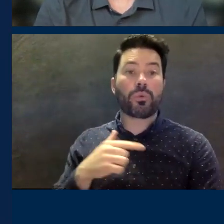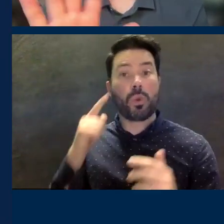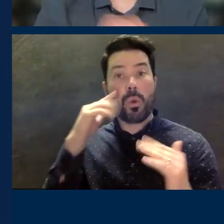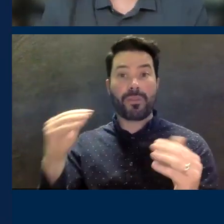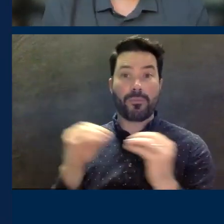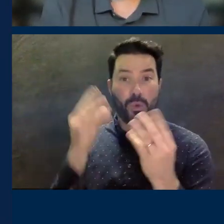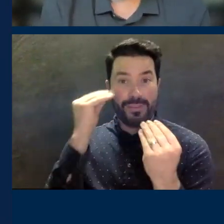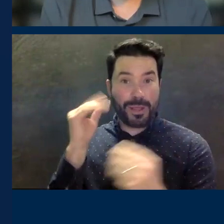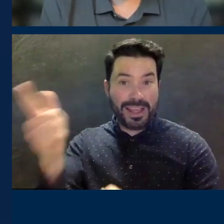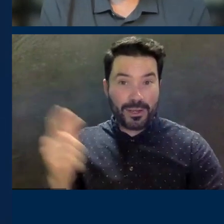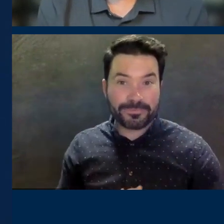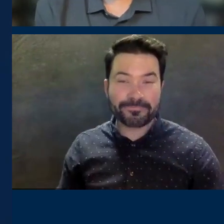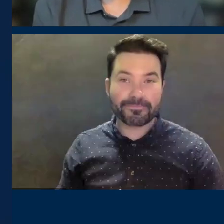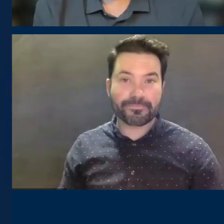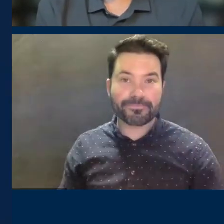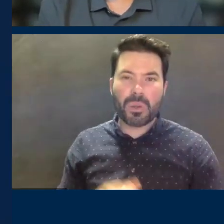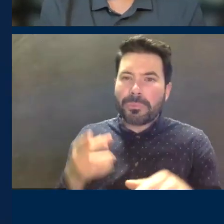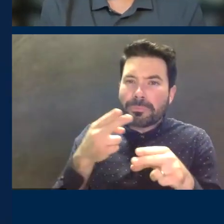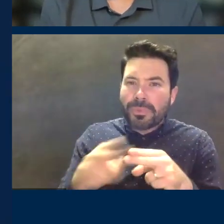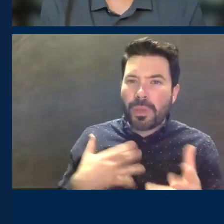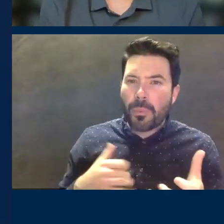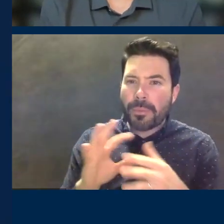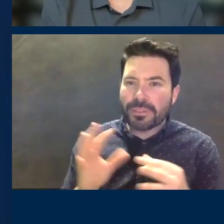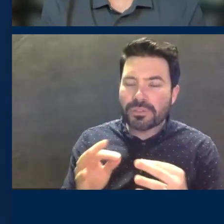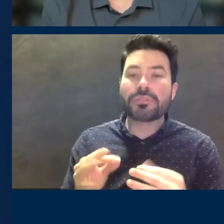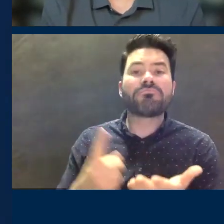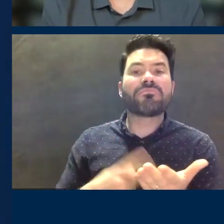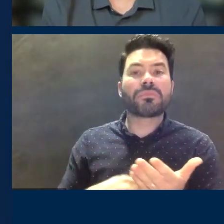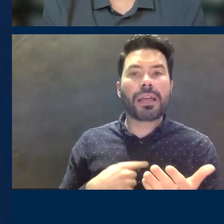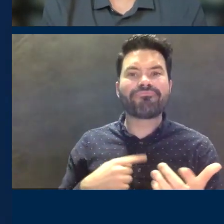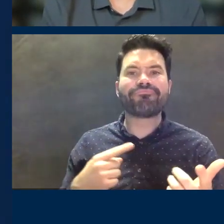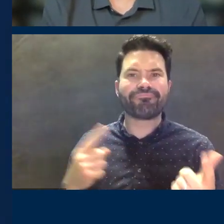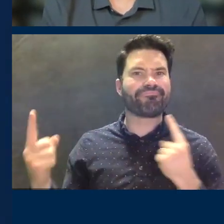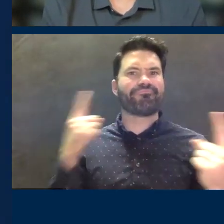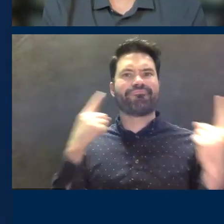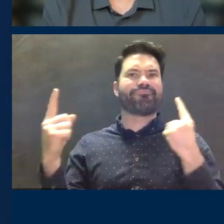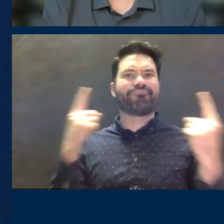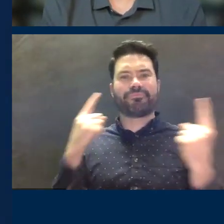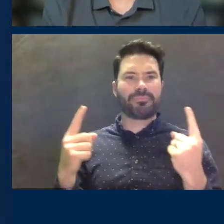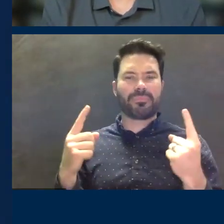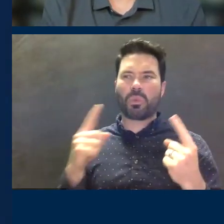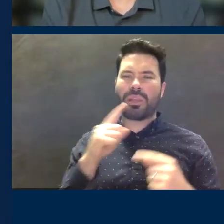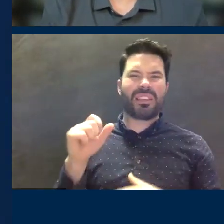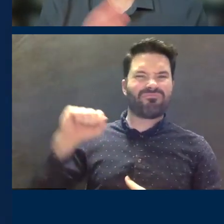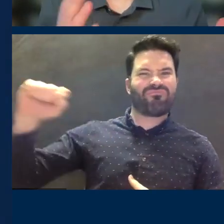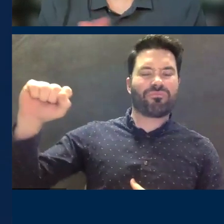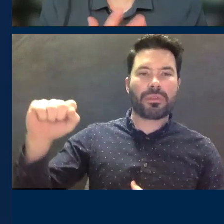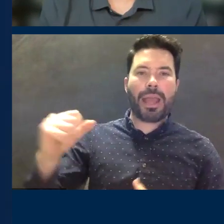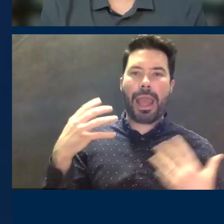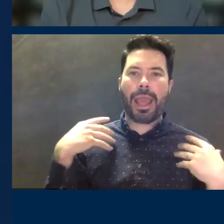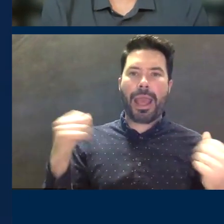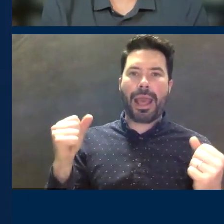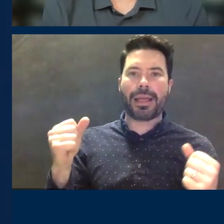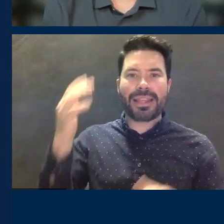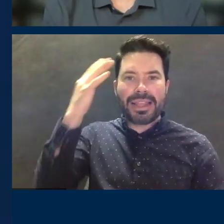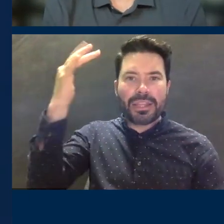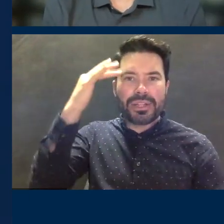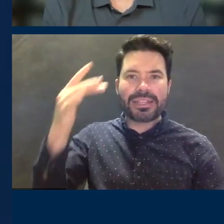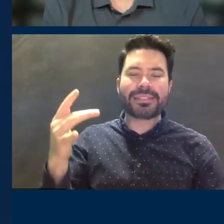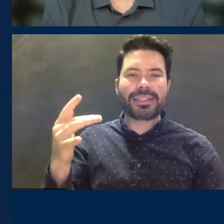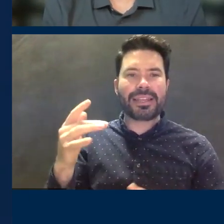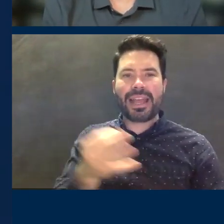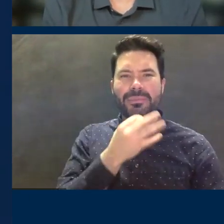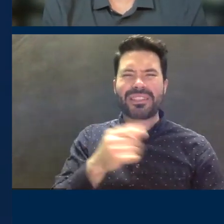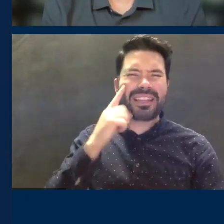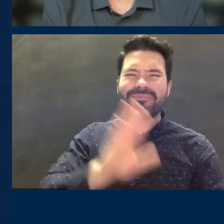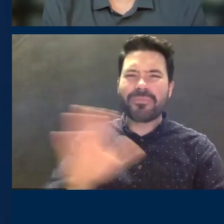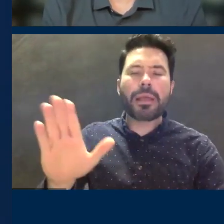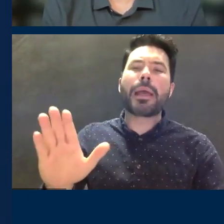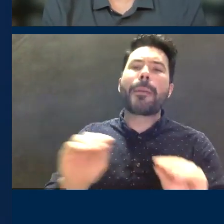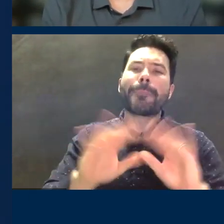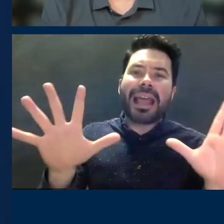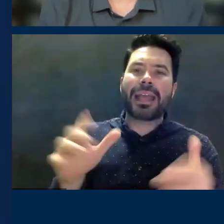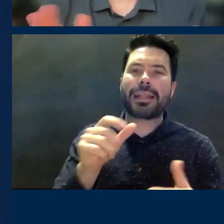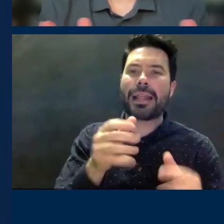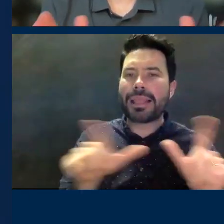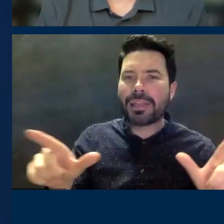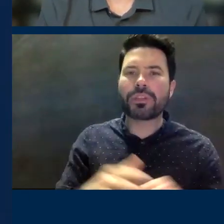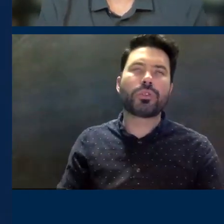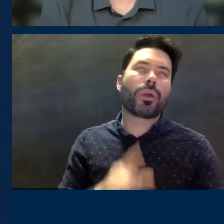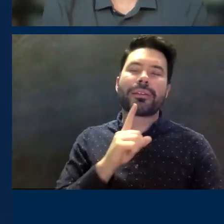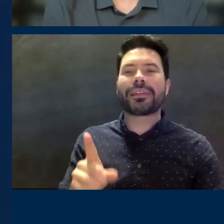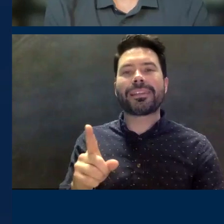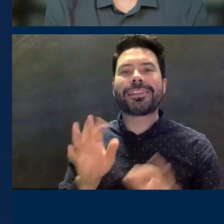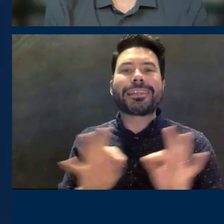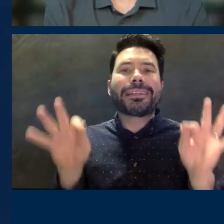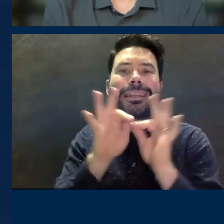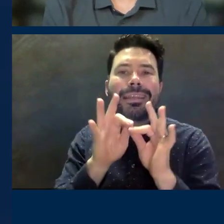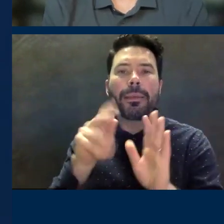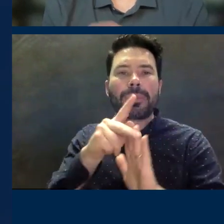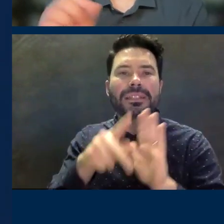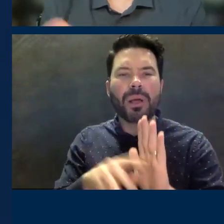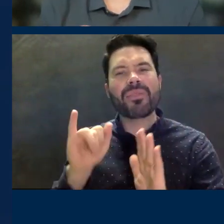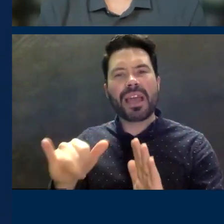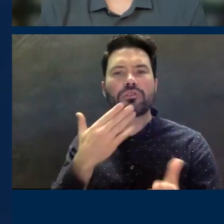I wanna just briefly mention that sometimes I hear a lot of pushback by health literacy experts saying, well, just think about plain language, or just have some key principles that will generally do a good job in addressing access.